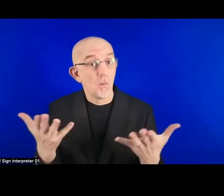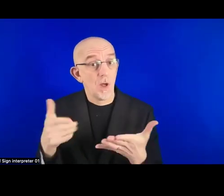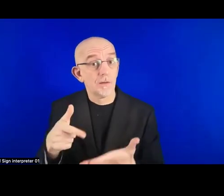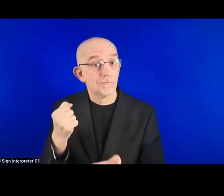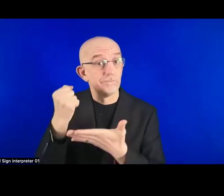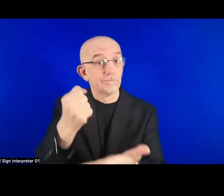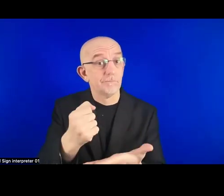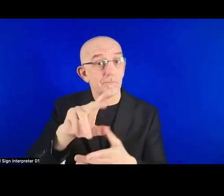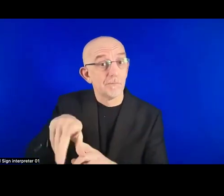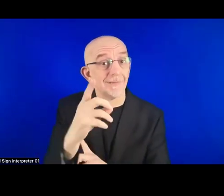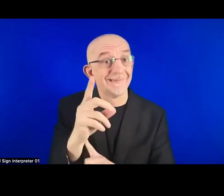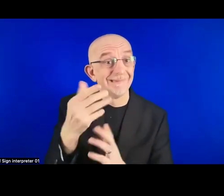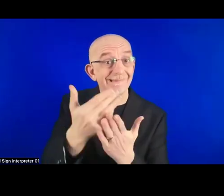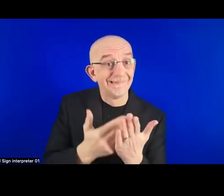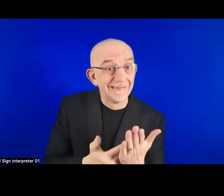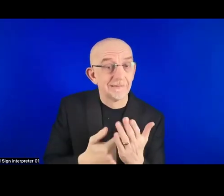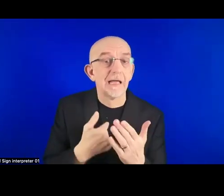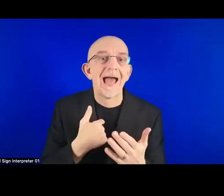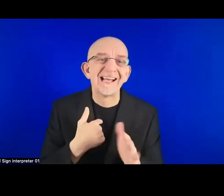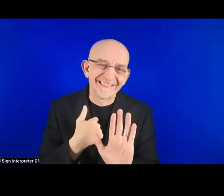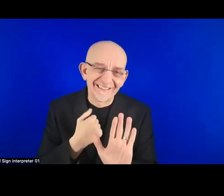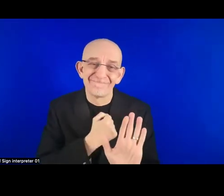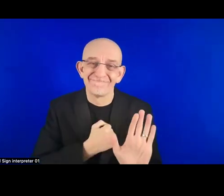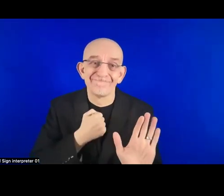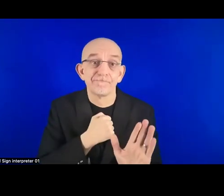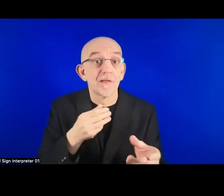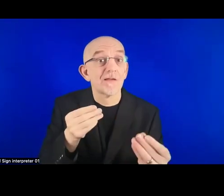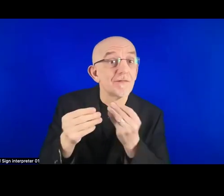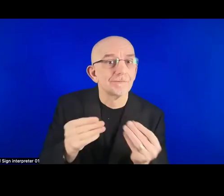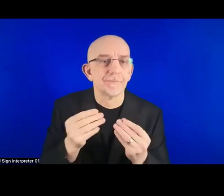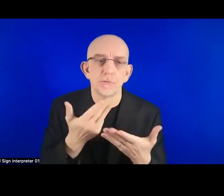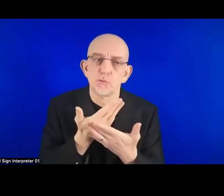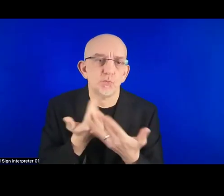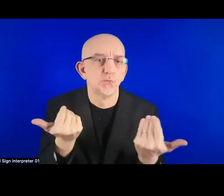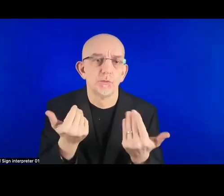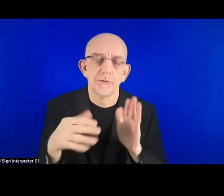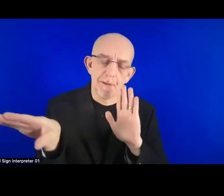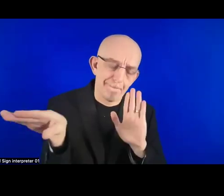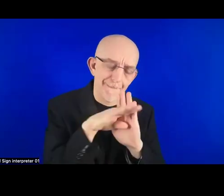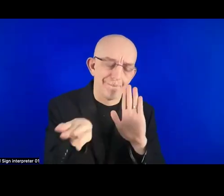clear that the applicants must have already met all the criteria to have their PhD at